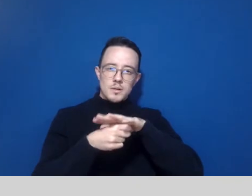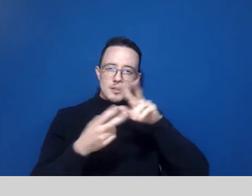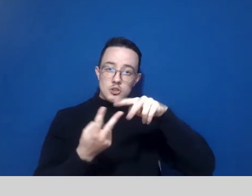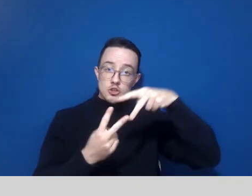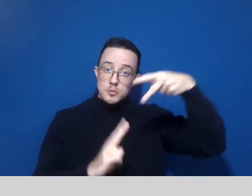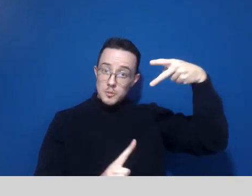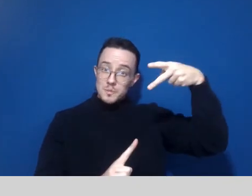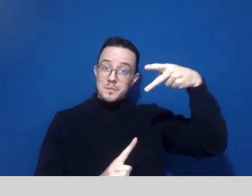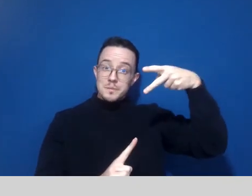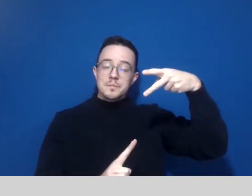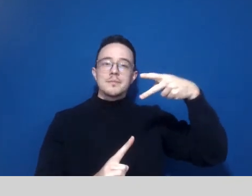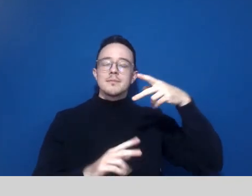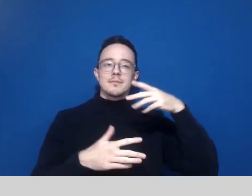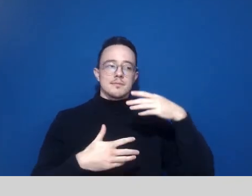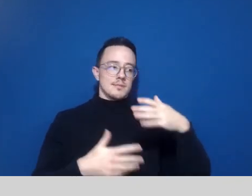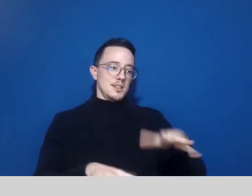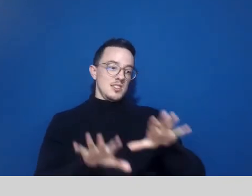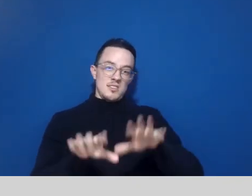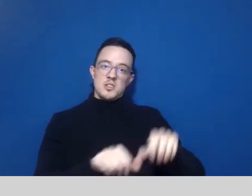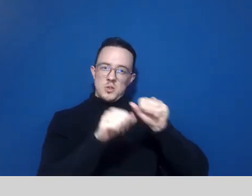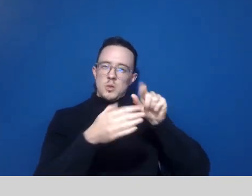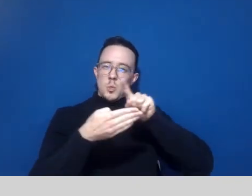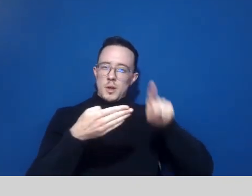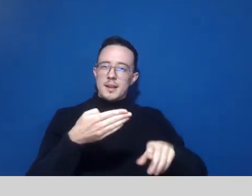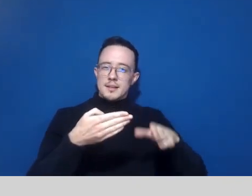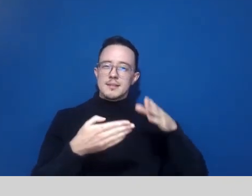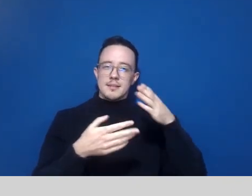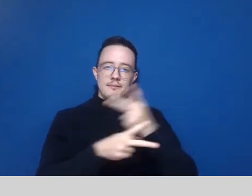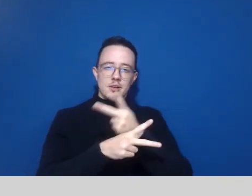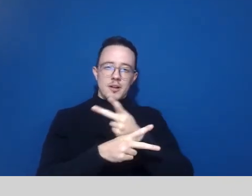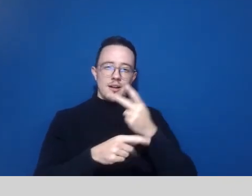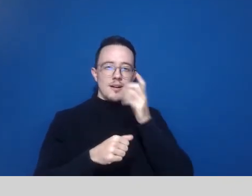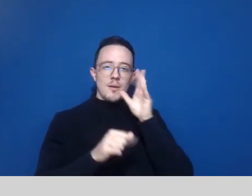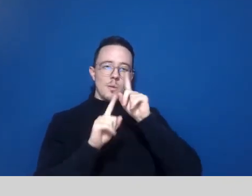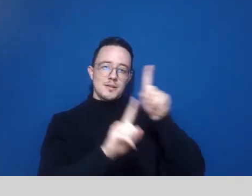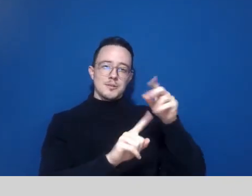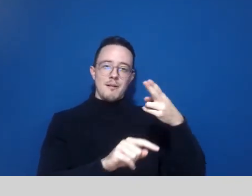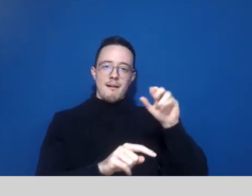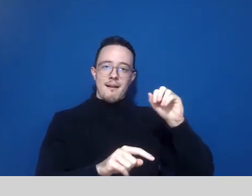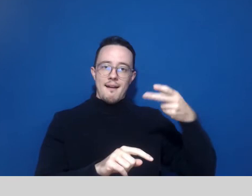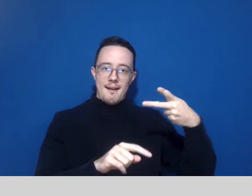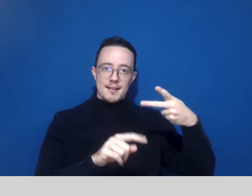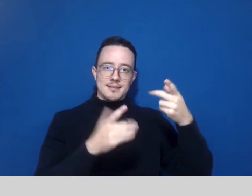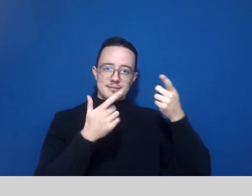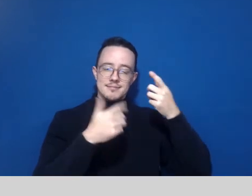This took an entire weekend figure out. I went to Science Hack Day and borrowed a geneticist so I could see if I could figure